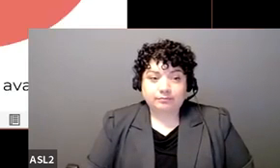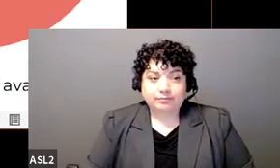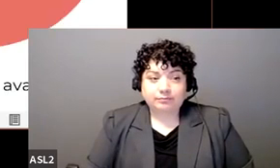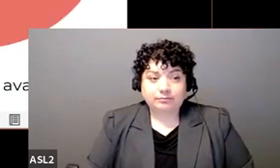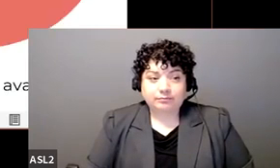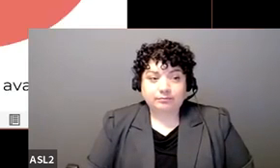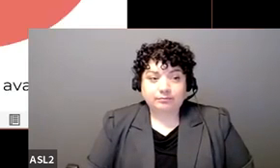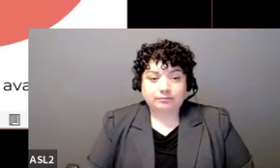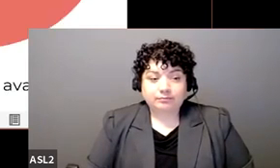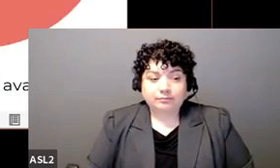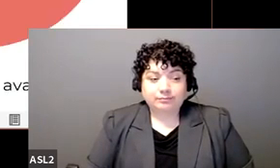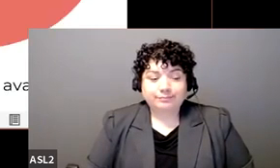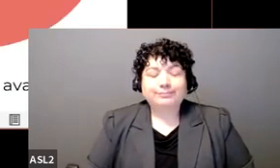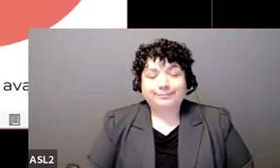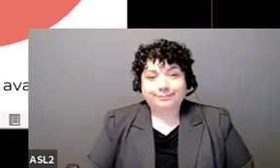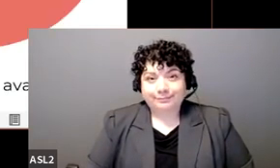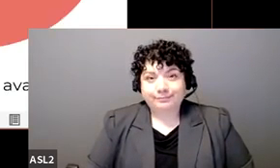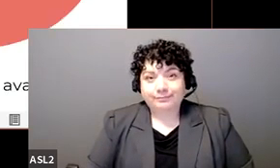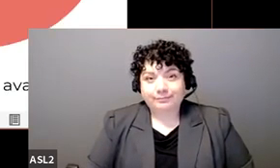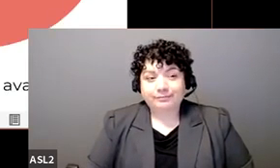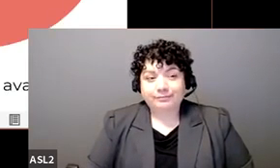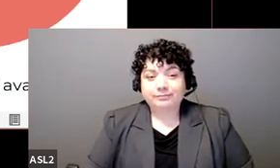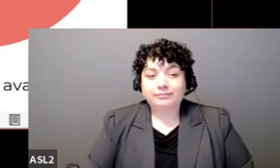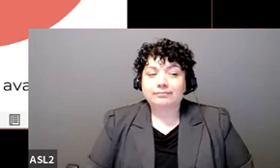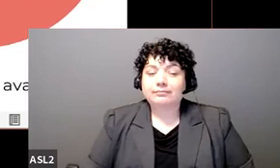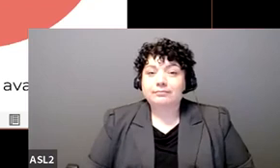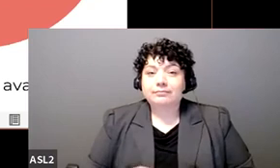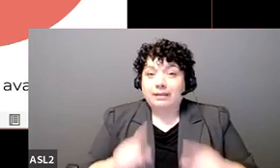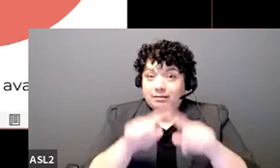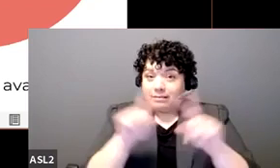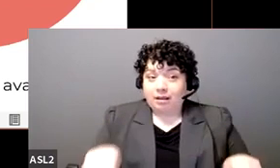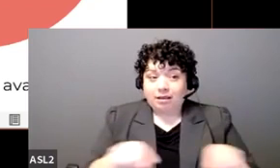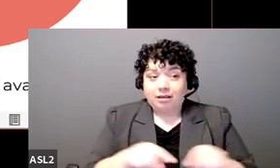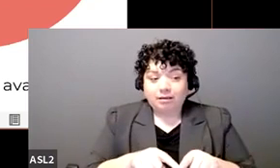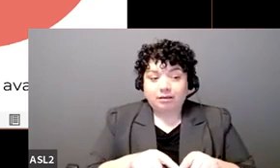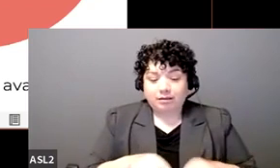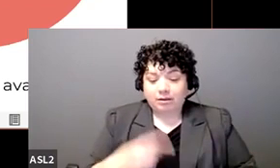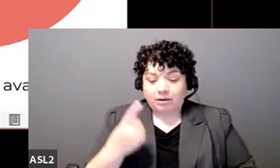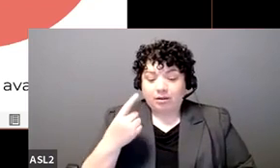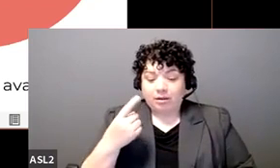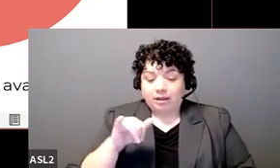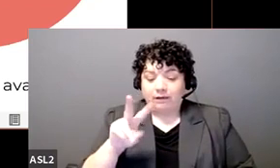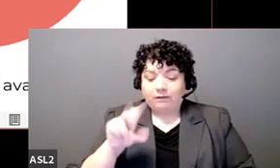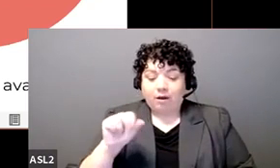ah there we go so here's a slide by Yvonne Yuan one of our panelists that illustrates the complex